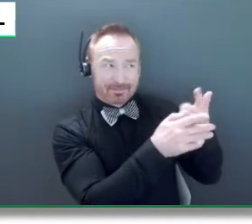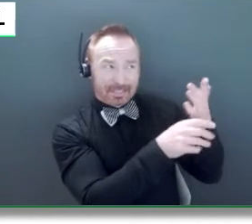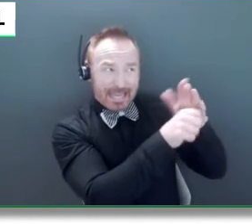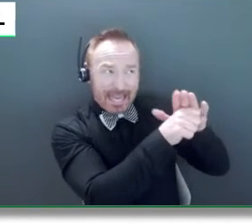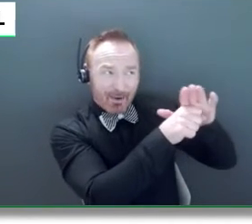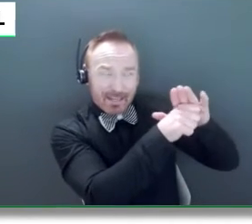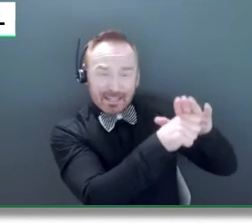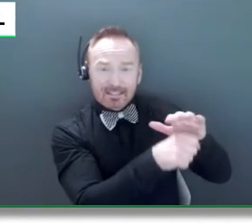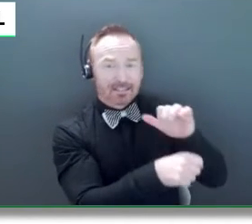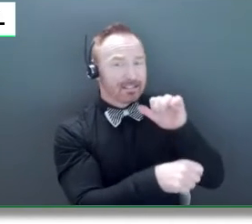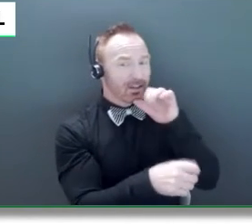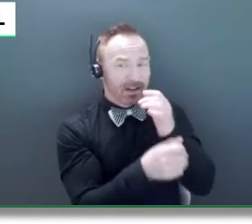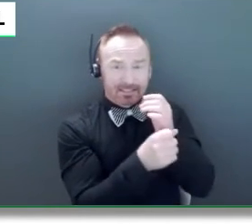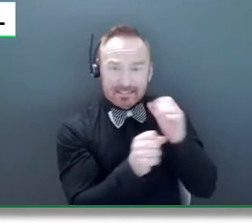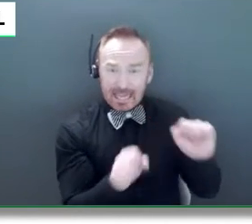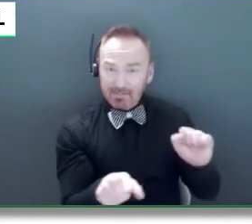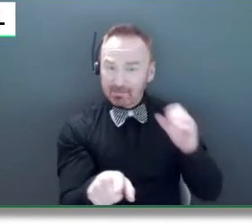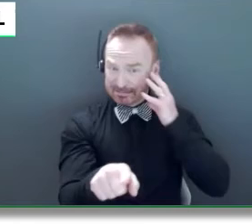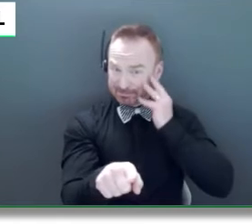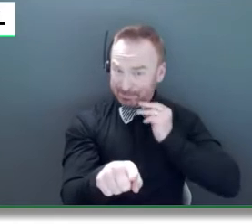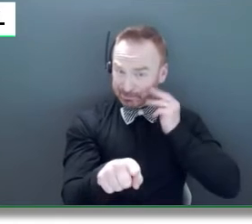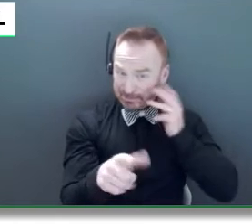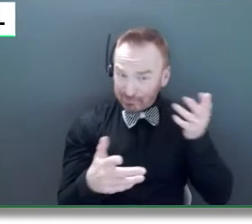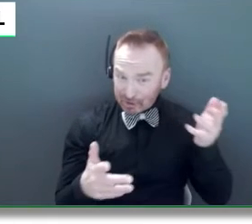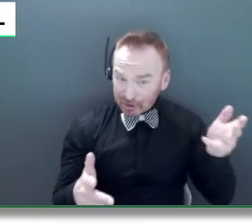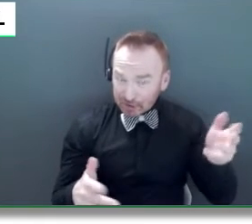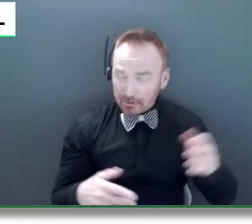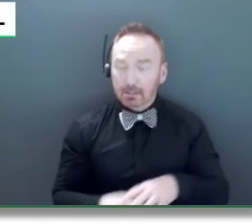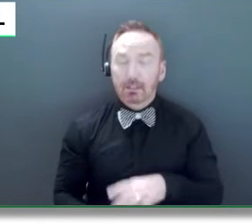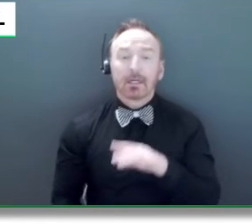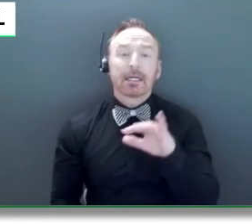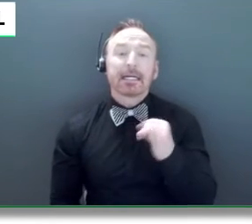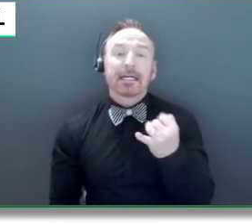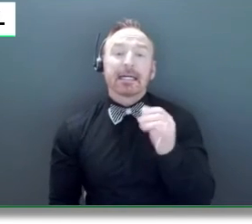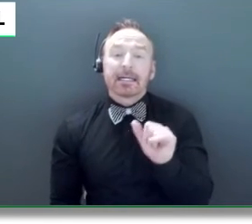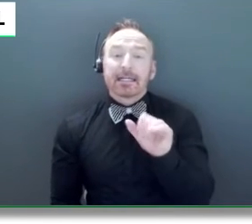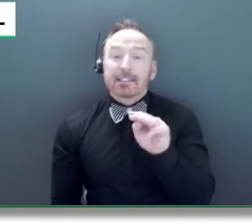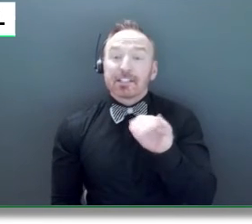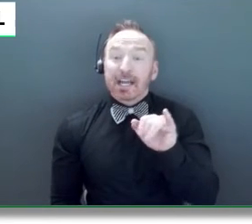always this conference has created a great base for learning and just within